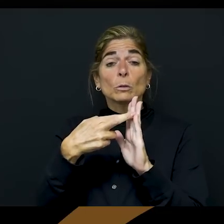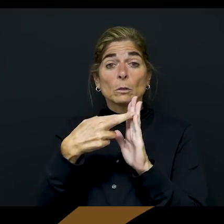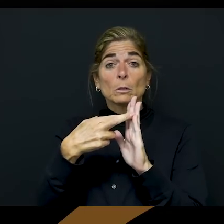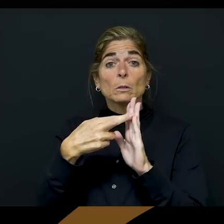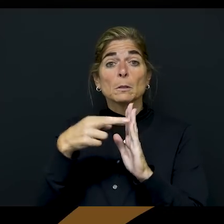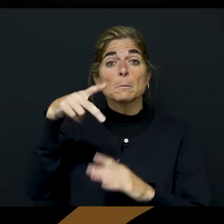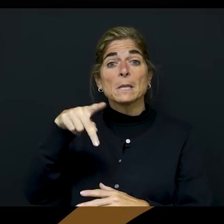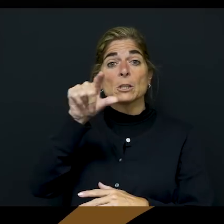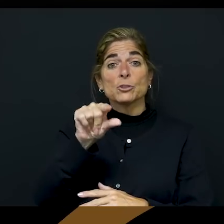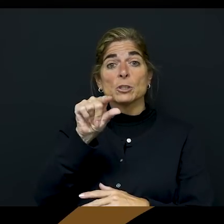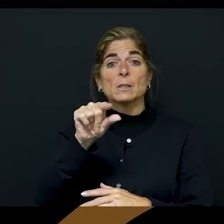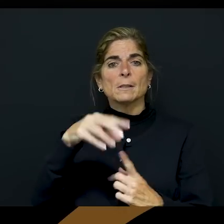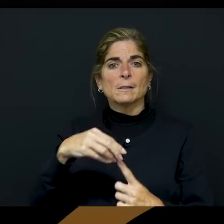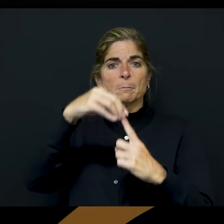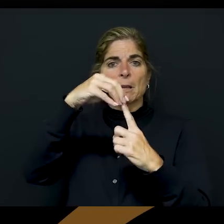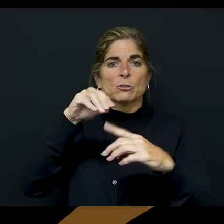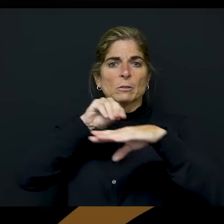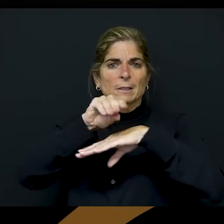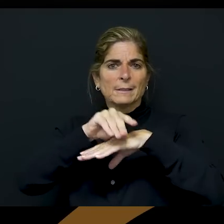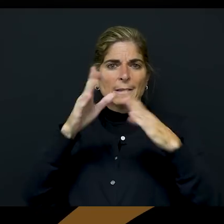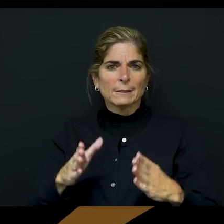and a week later I was offered the role